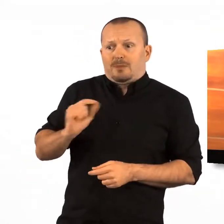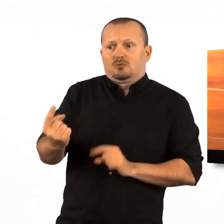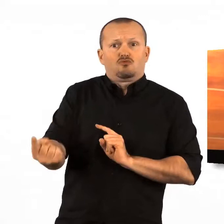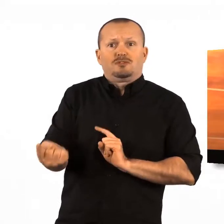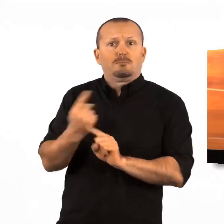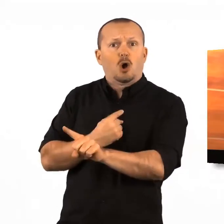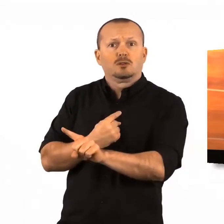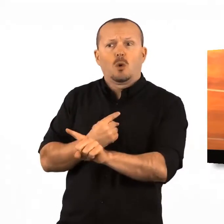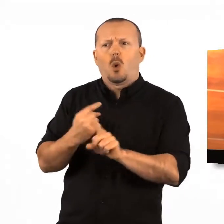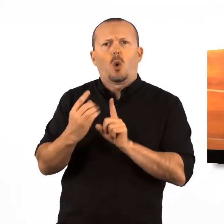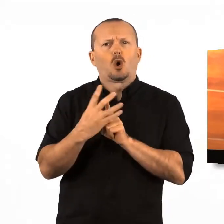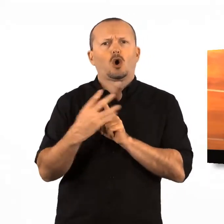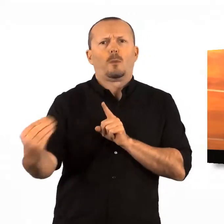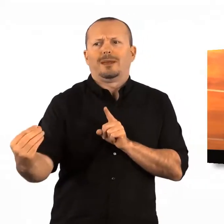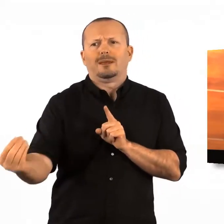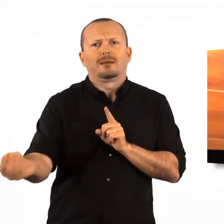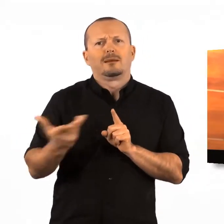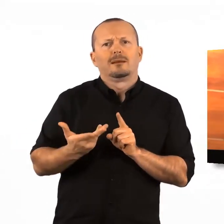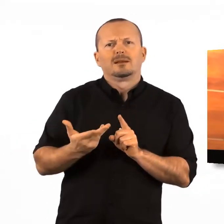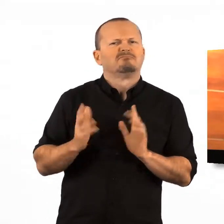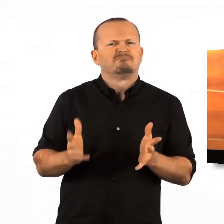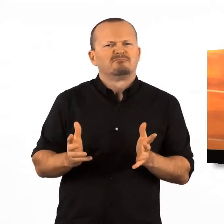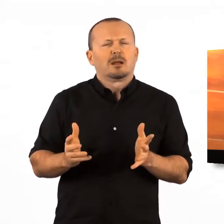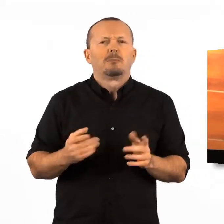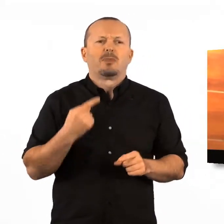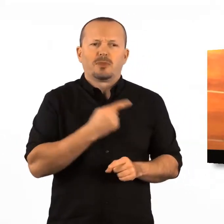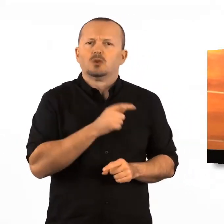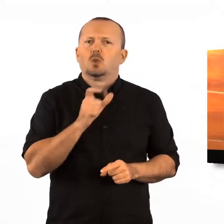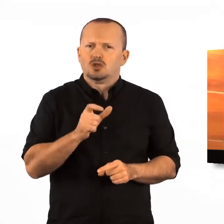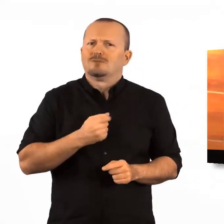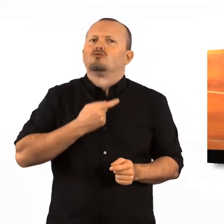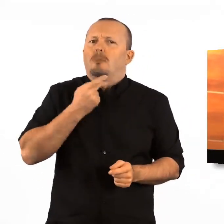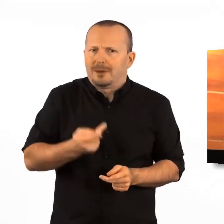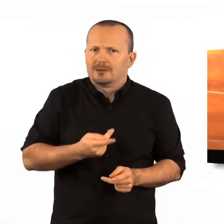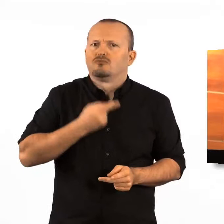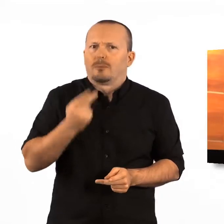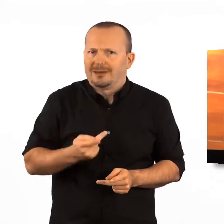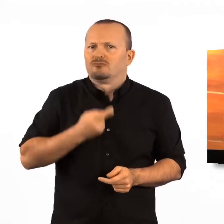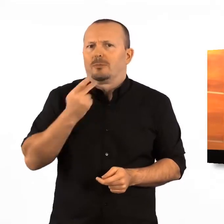or copy it back but we need to repeat these words often and in different contexts. So